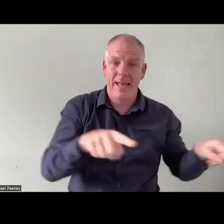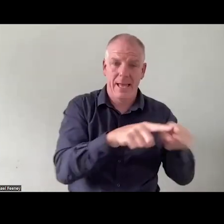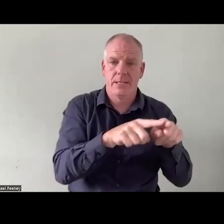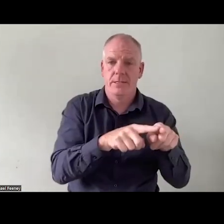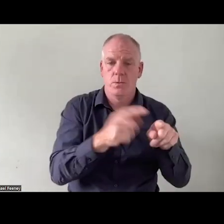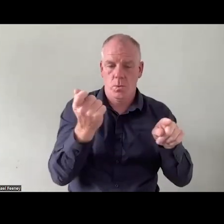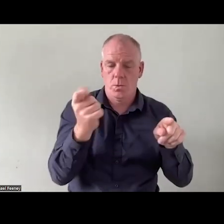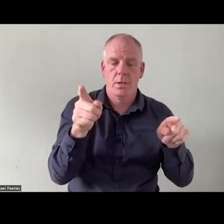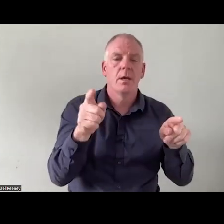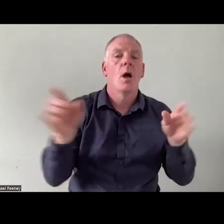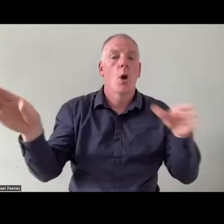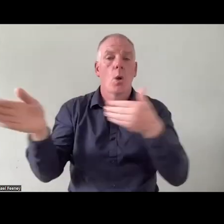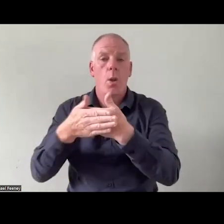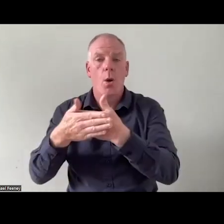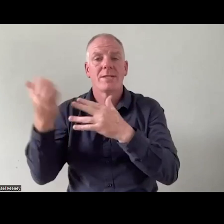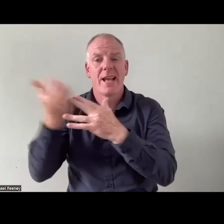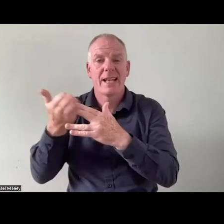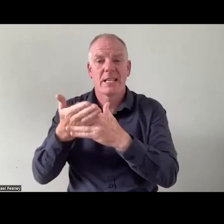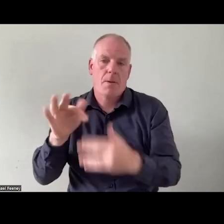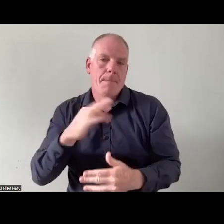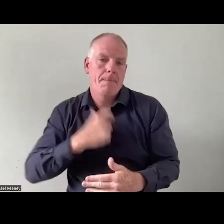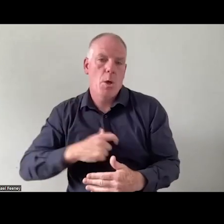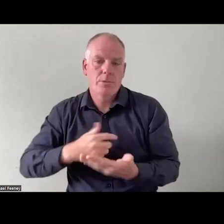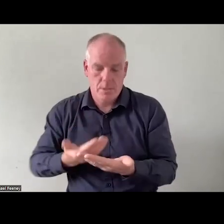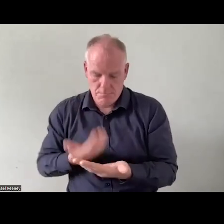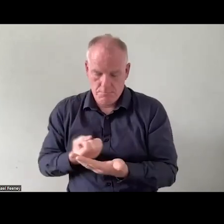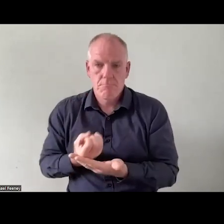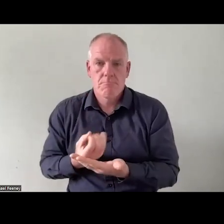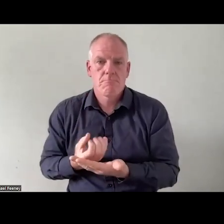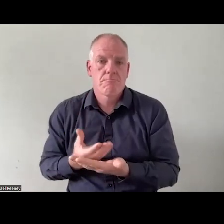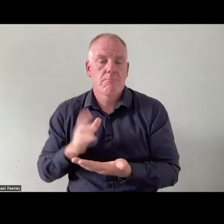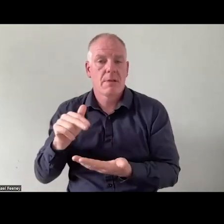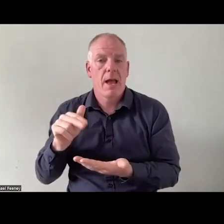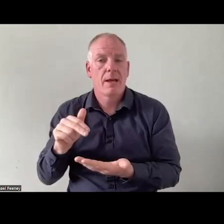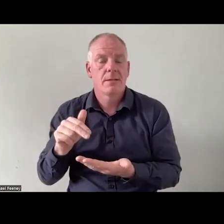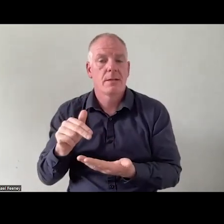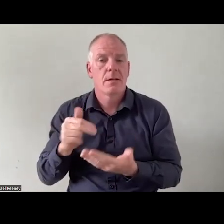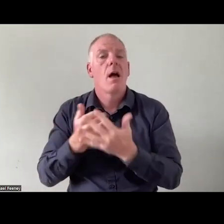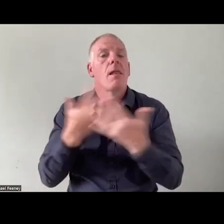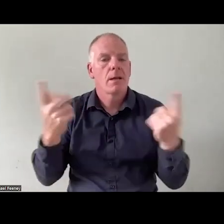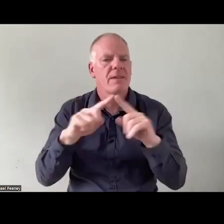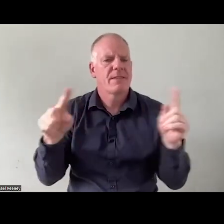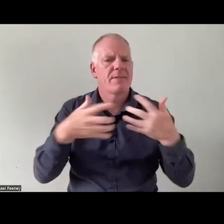closed access onto devices. And lots and lots of different devices now, as I said –